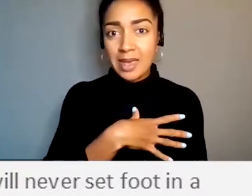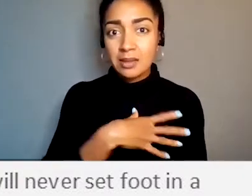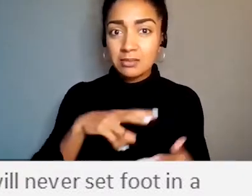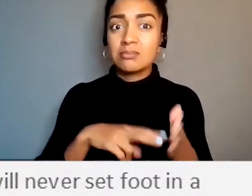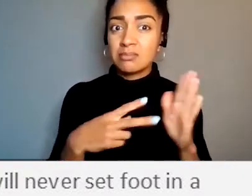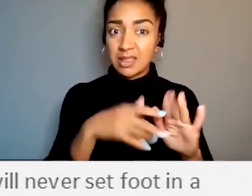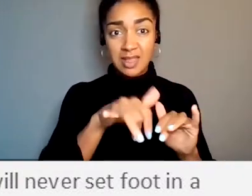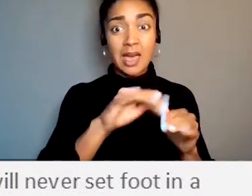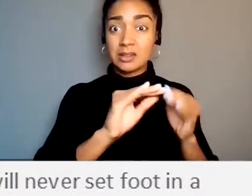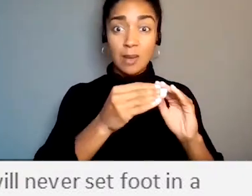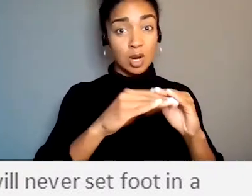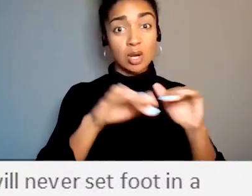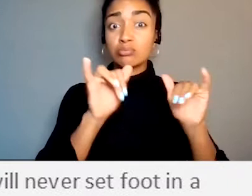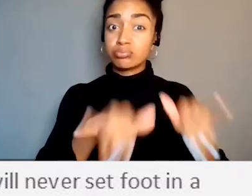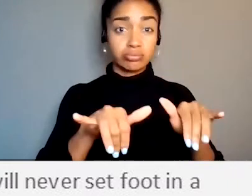data was available for a world total.